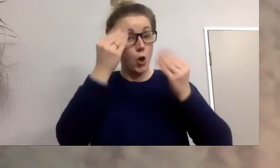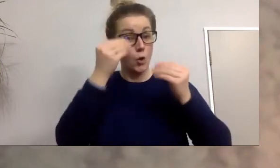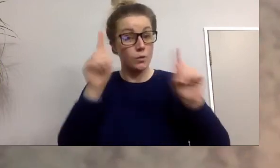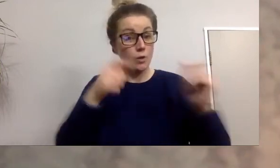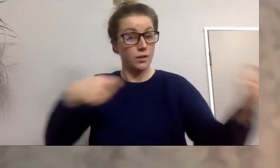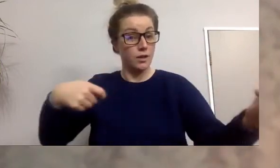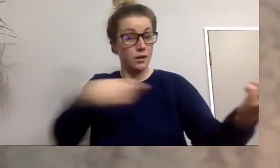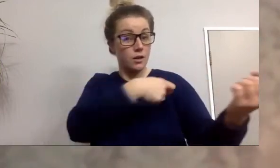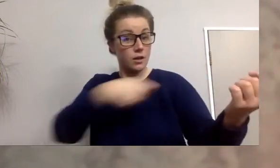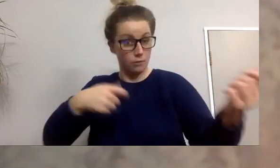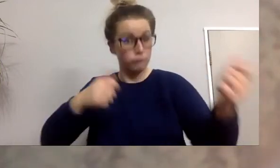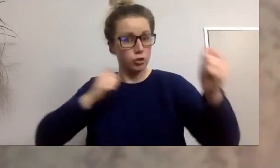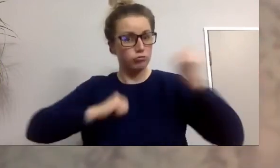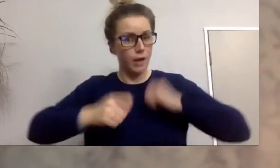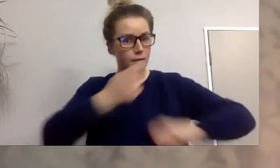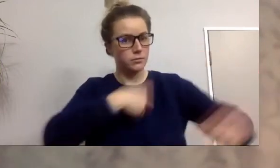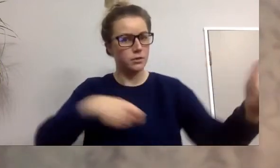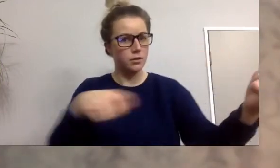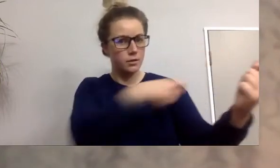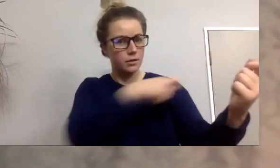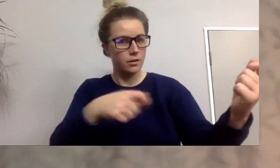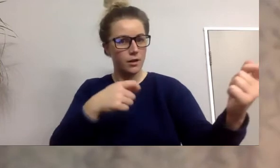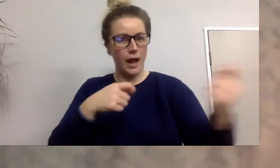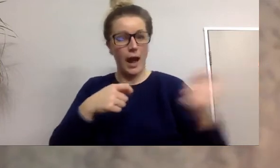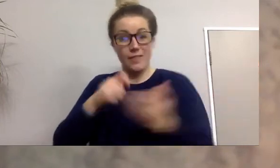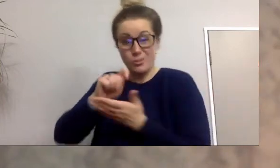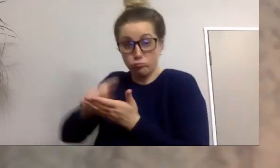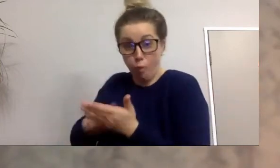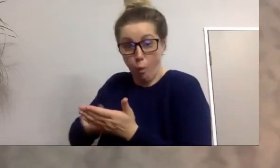wanted to become an architect, now I work for the ballet, for the dance